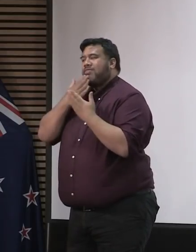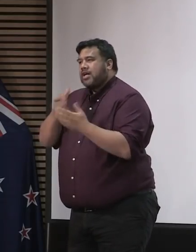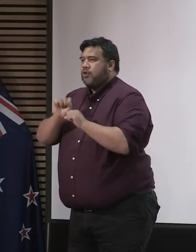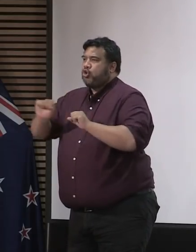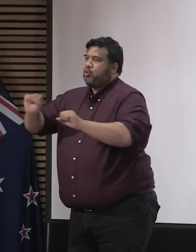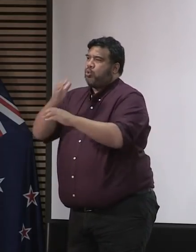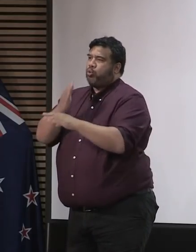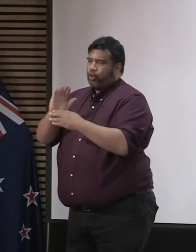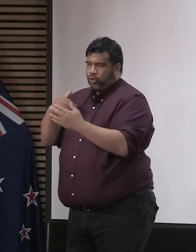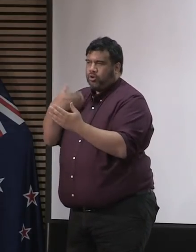Thank you for keeping us safe.